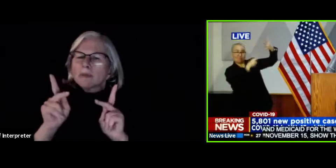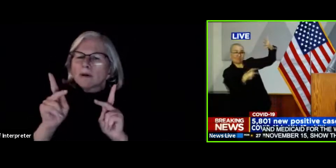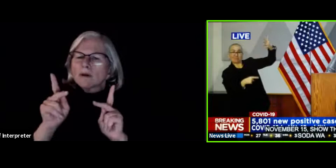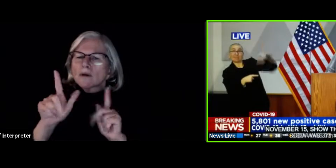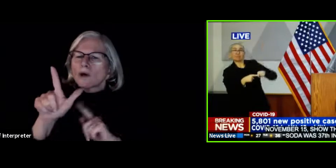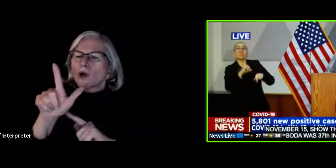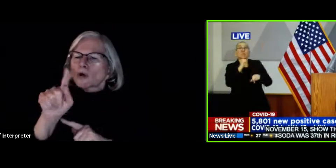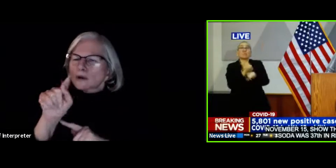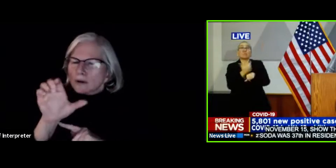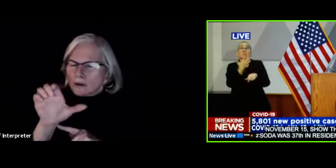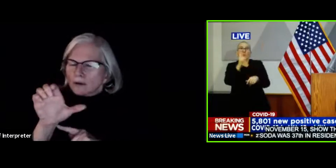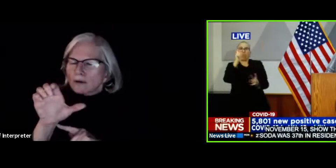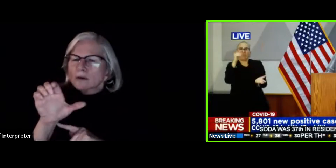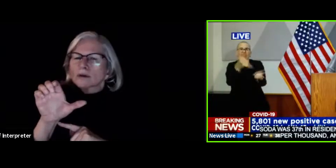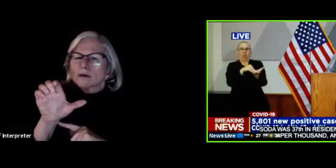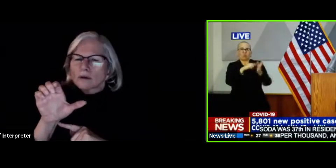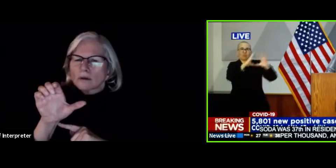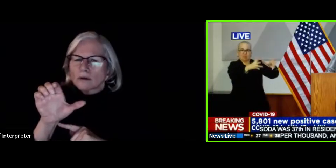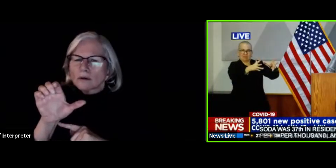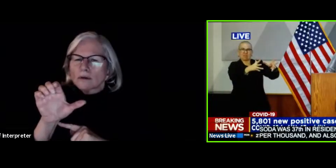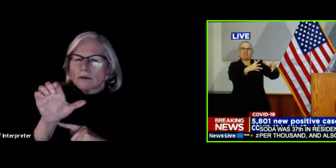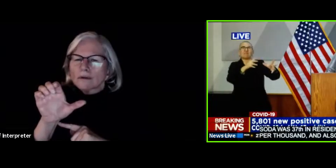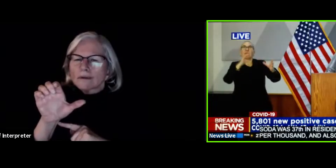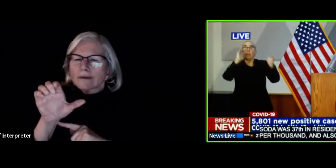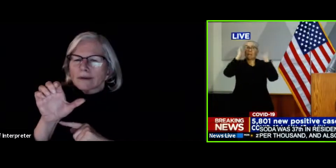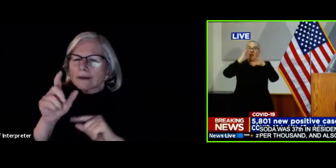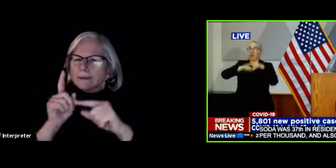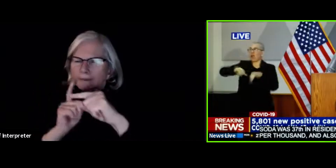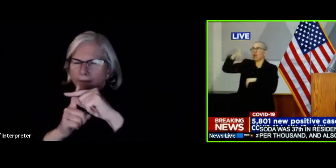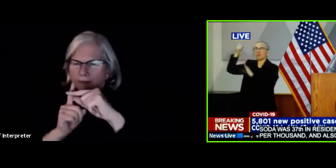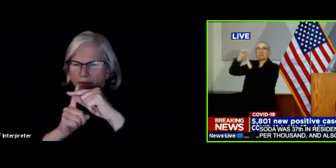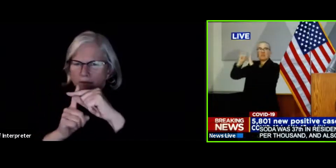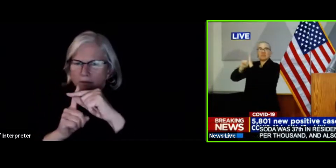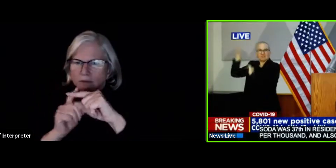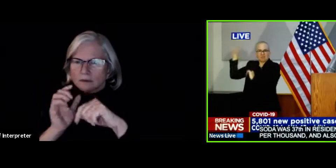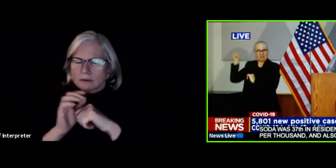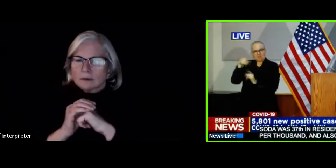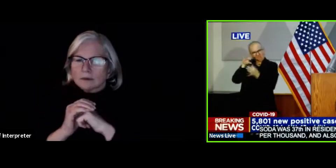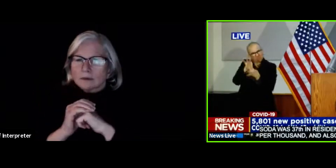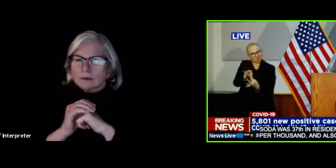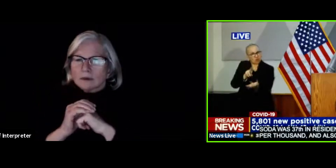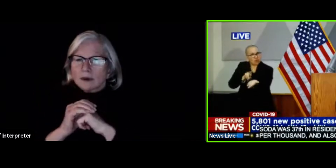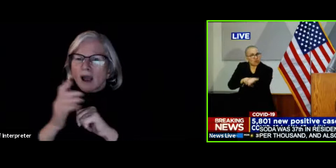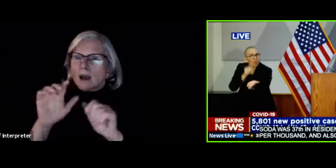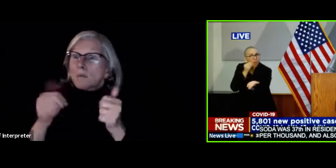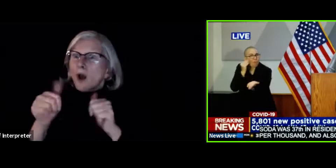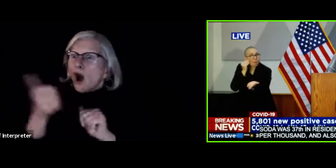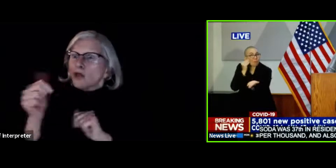OTHER STATES, FOR NURSING HOMES SPECIFICALLY. BUT AS WE'VE SAID, THIS IS LIKE BUILDING A FLOOD WALL.